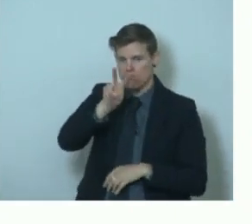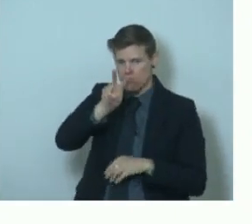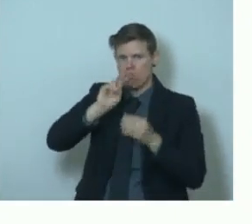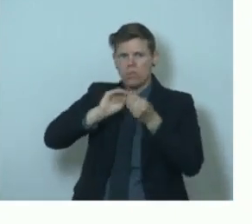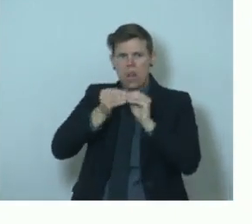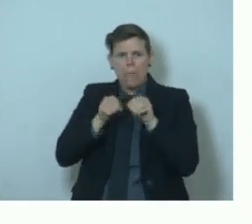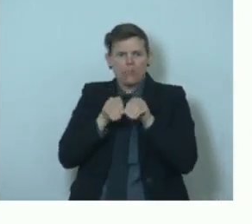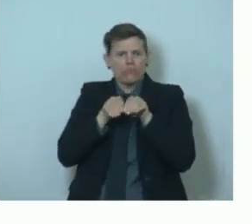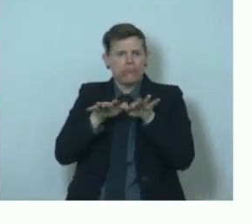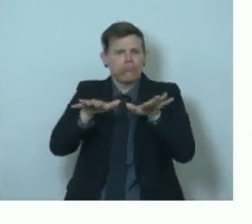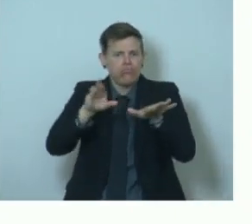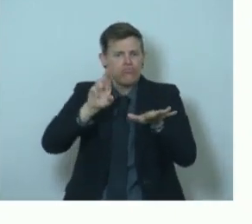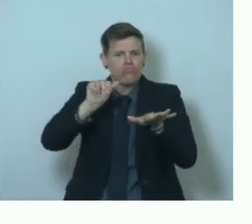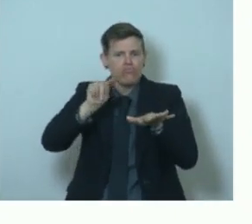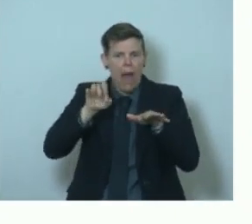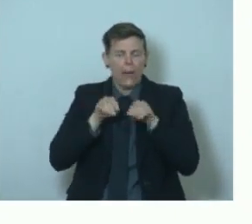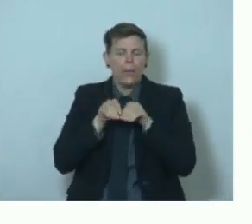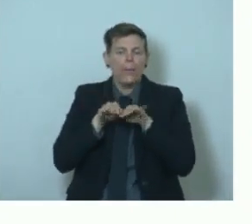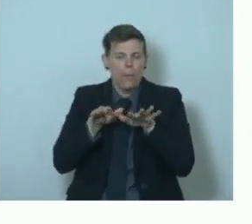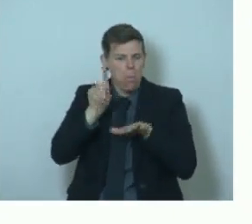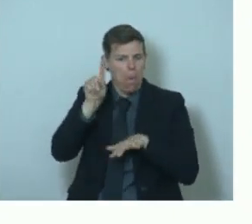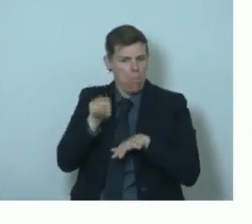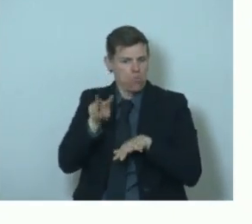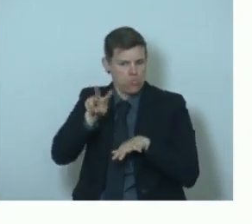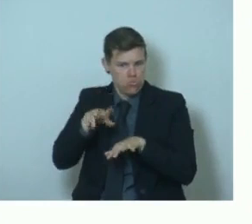AS A STATE, WE ARE AT 1.12.